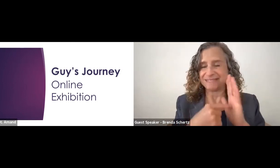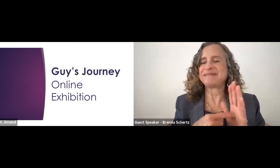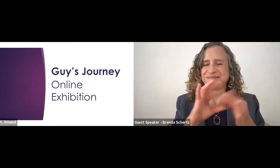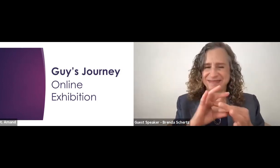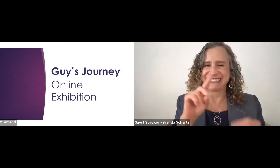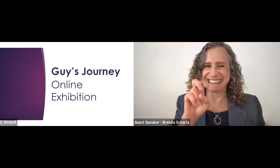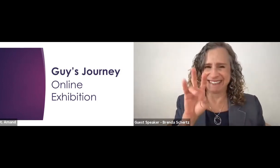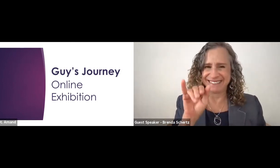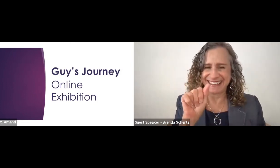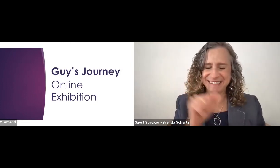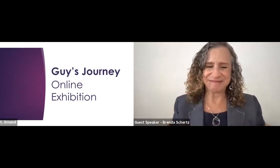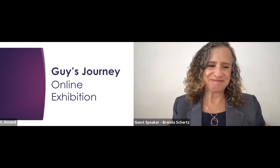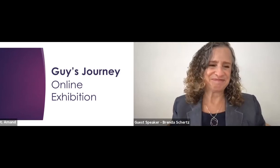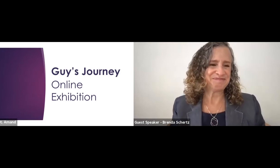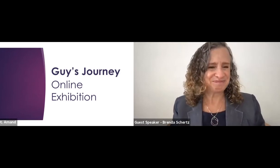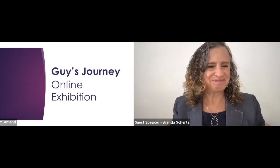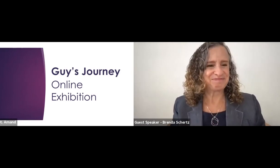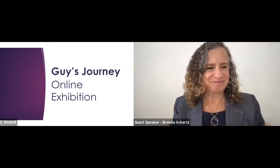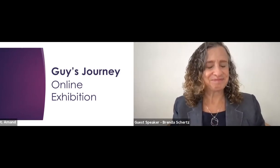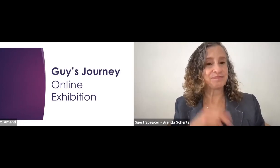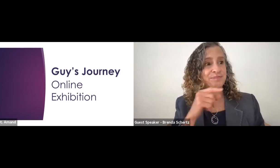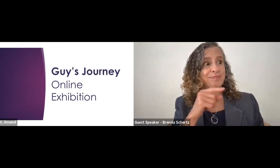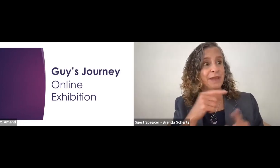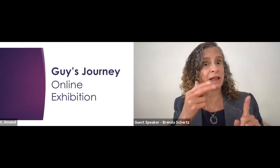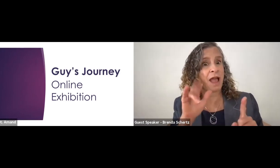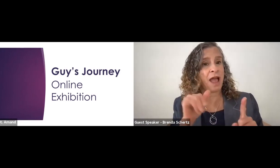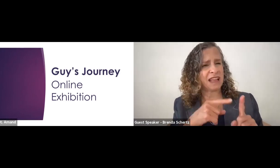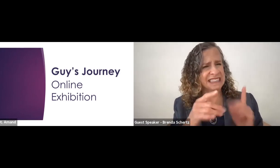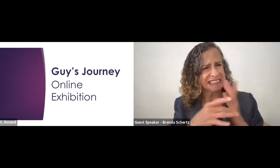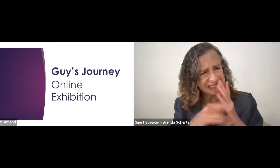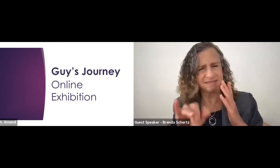the first time in 1999. I had heard so much about him before that, of course,